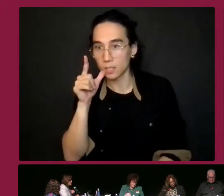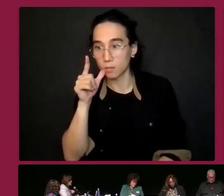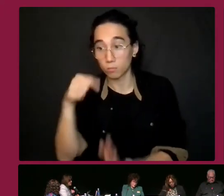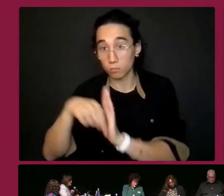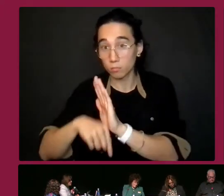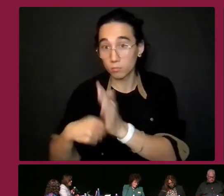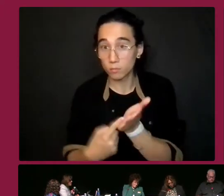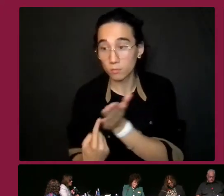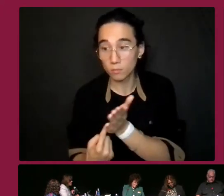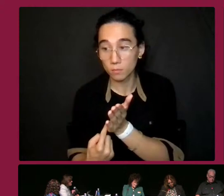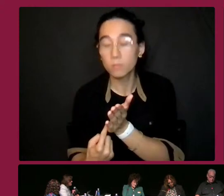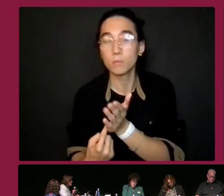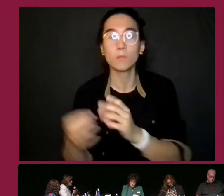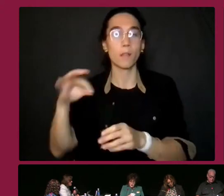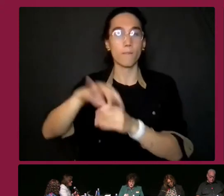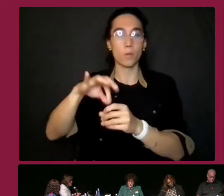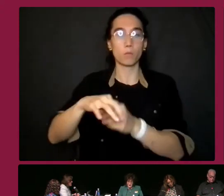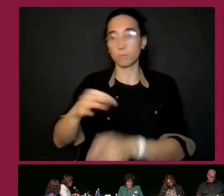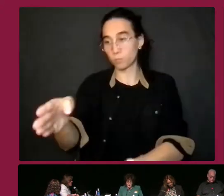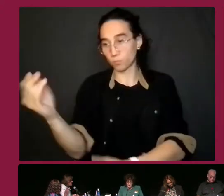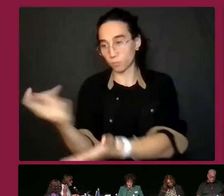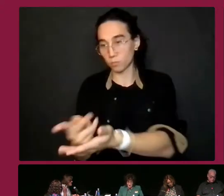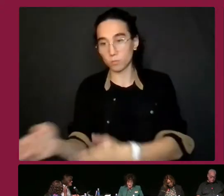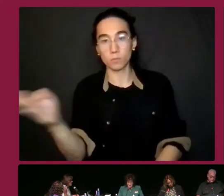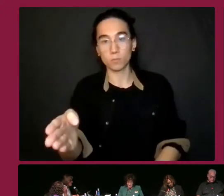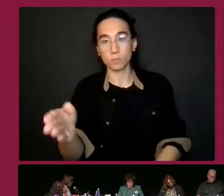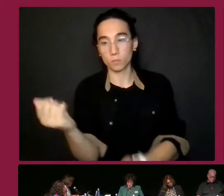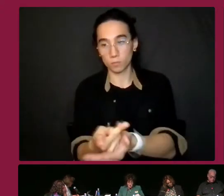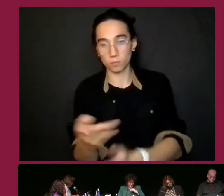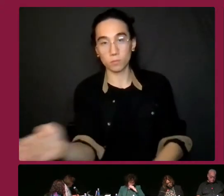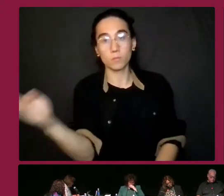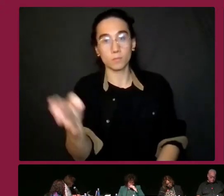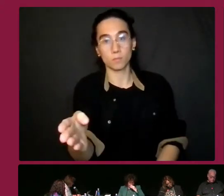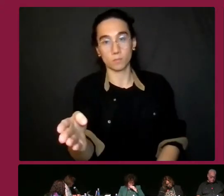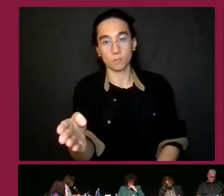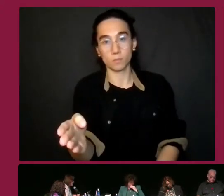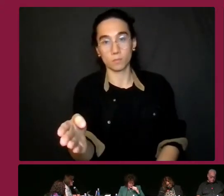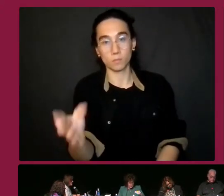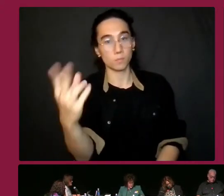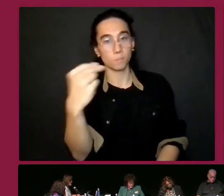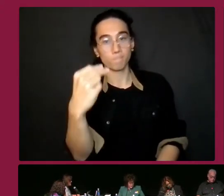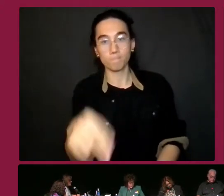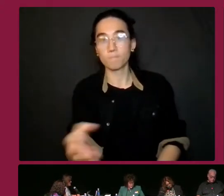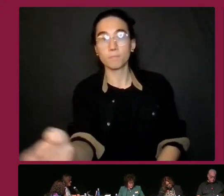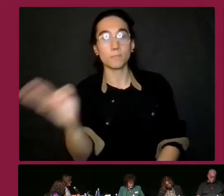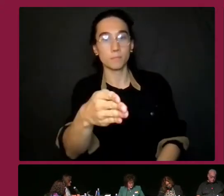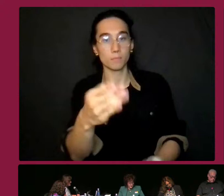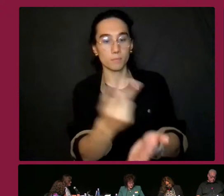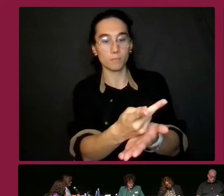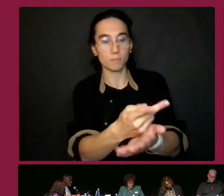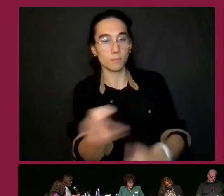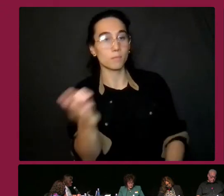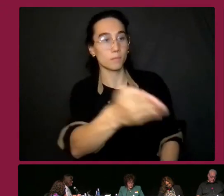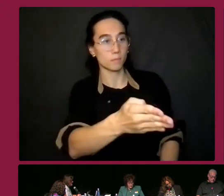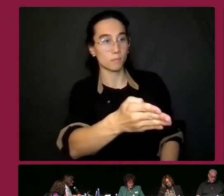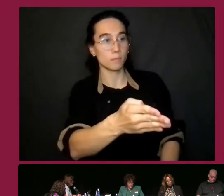Student Trustee Rivera? Approved. Trustee Gaines? Approved. Trustee Rives? No. Trustee Buffalo? Yes. Trustee Adams? Aye.